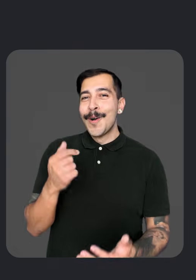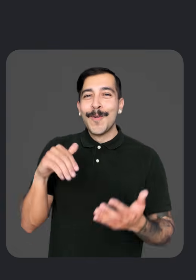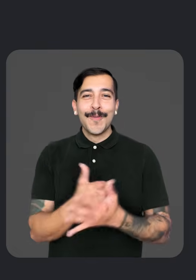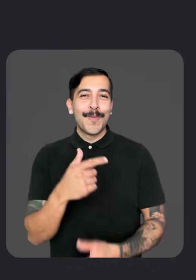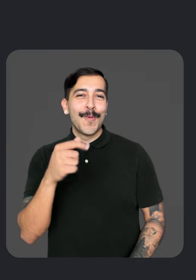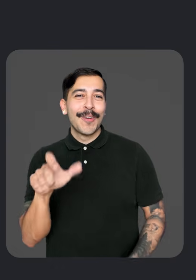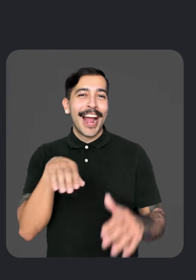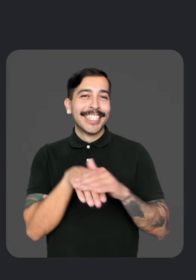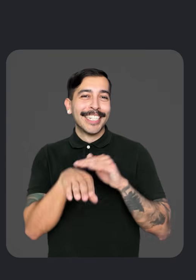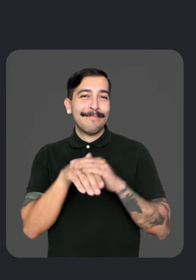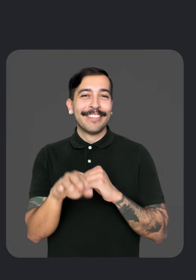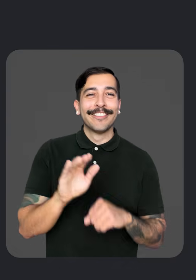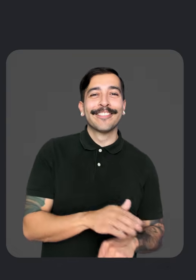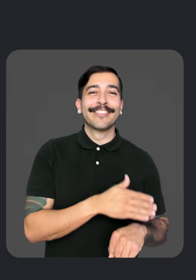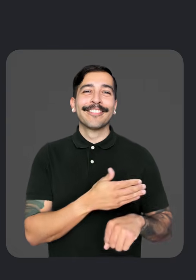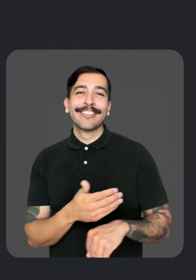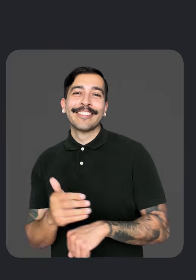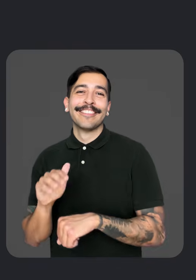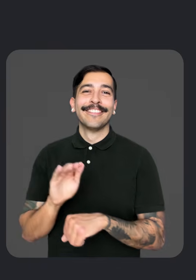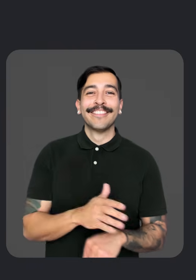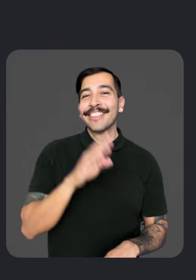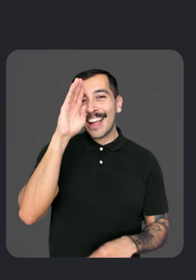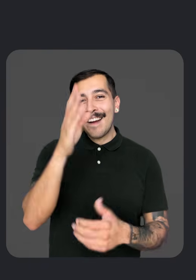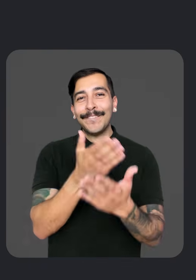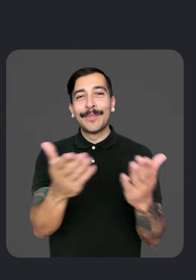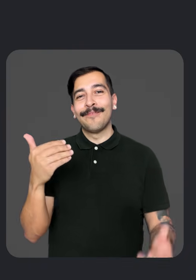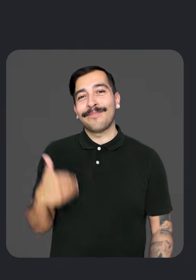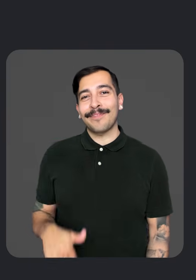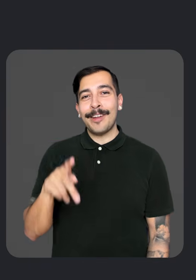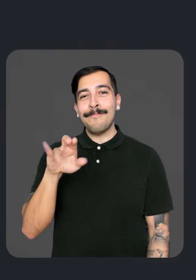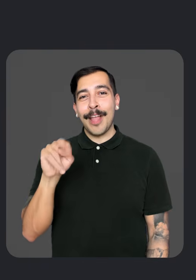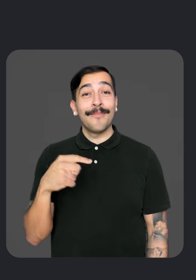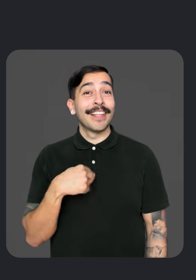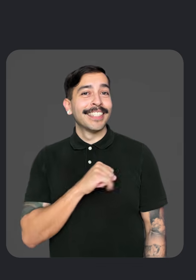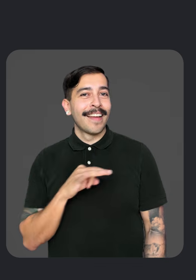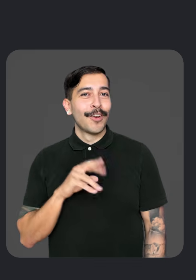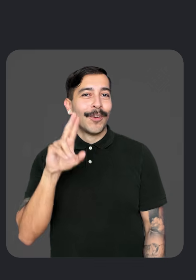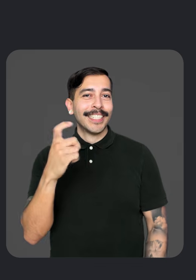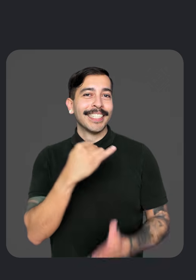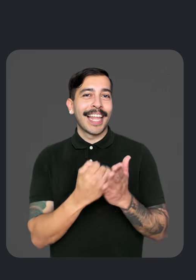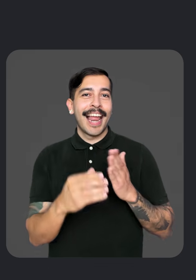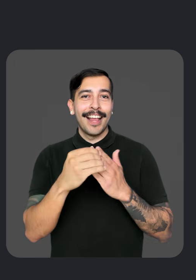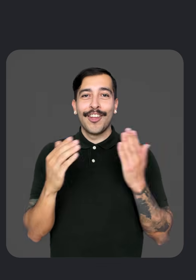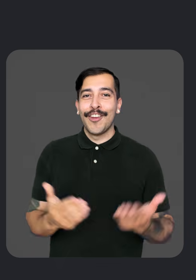[voiceover] What’s New in Google Accessibility Hi everyone! It's Perrin Anto, Staff UX Design Lead here